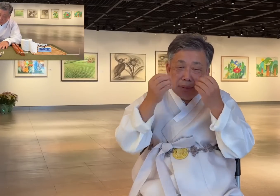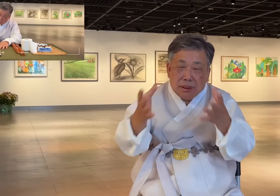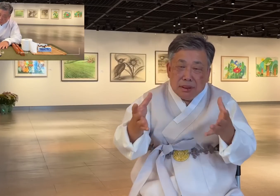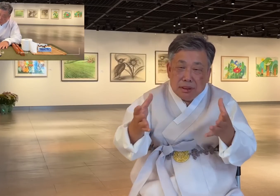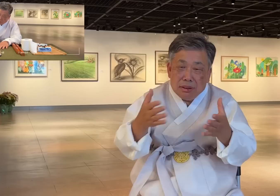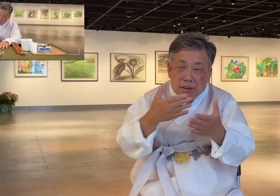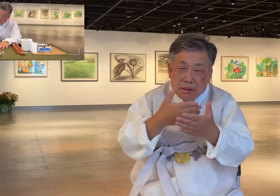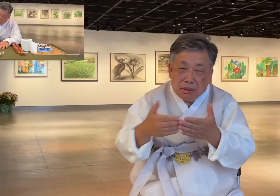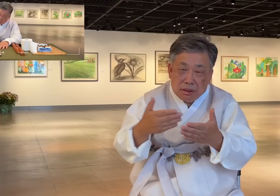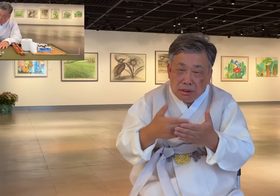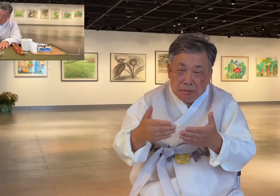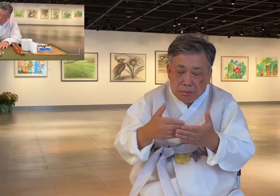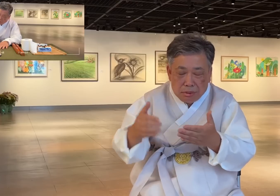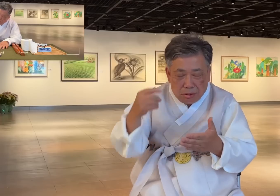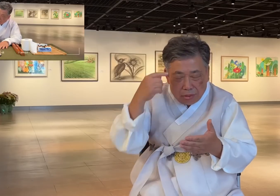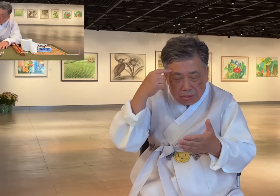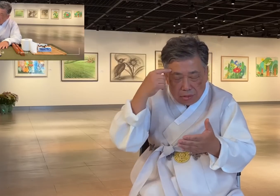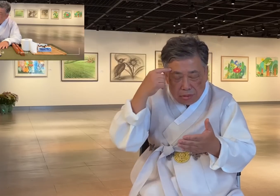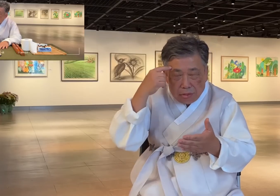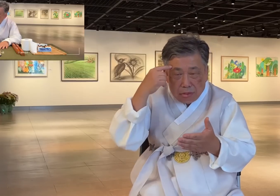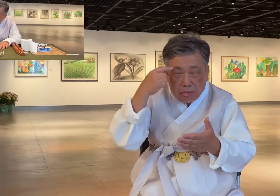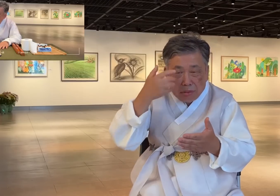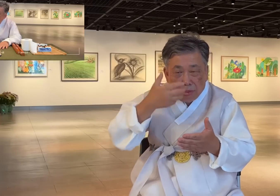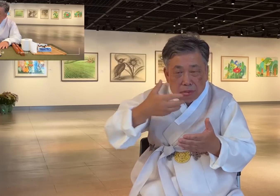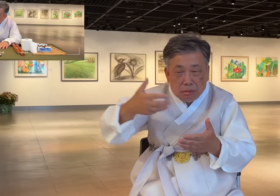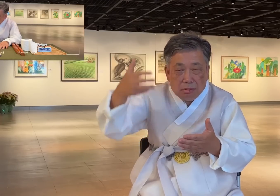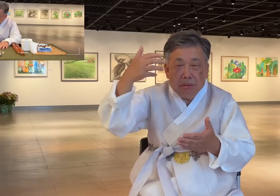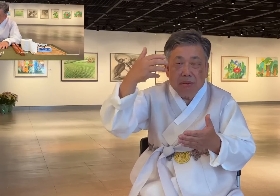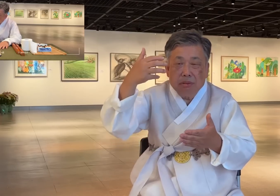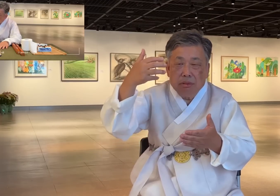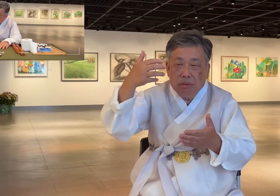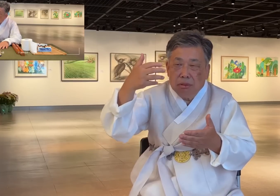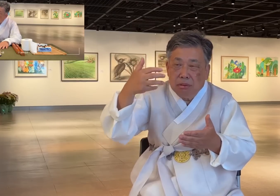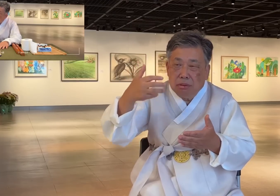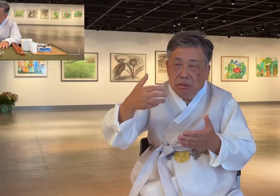decided to draw a new painting.